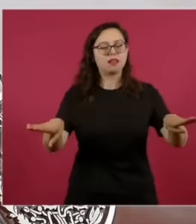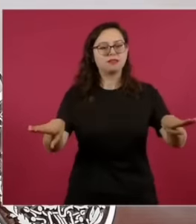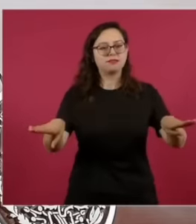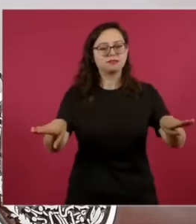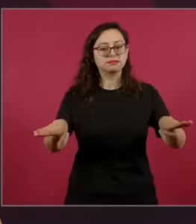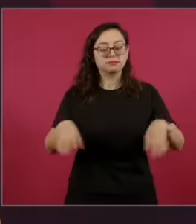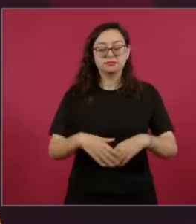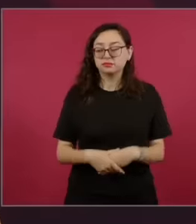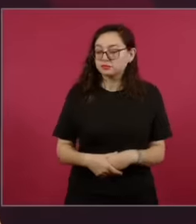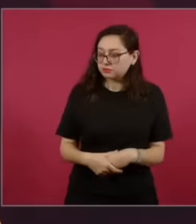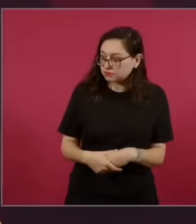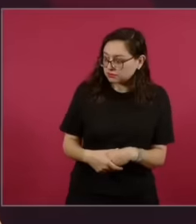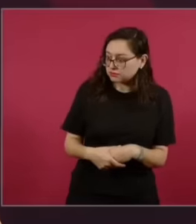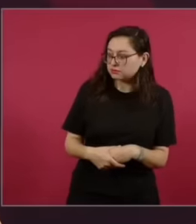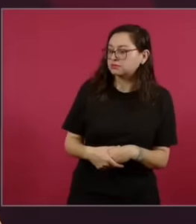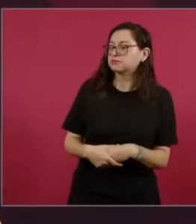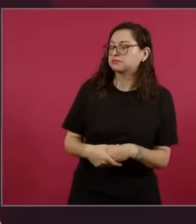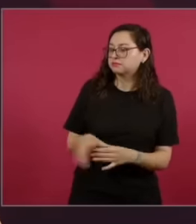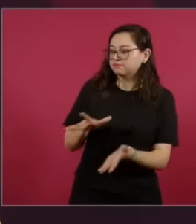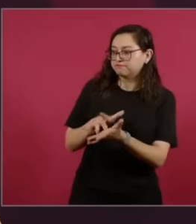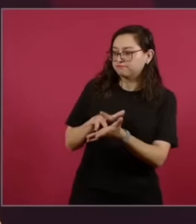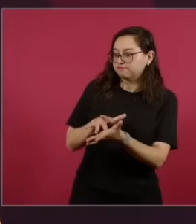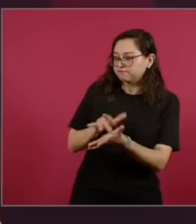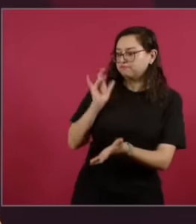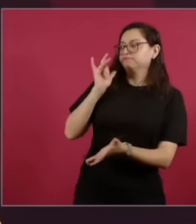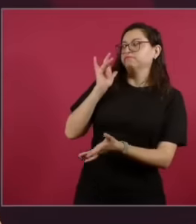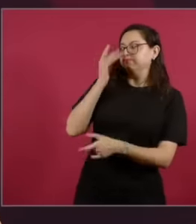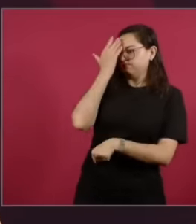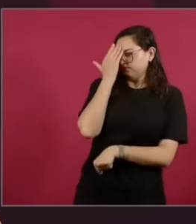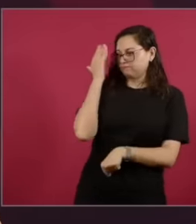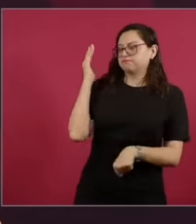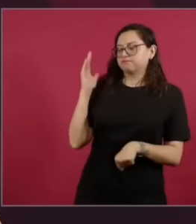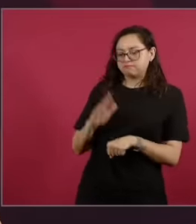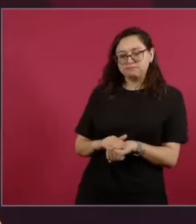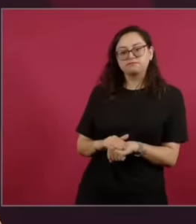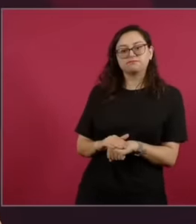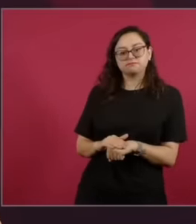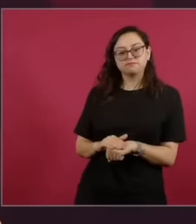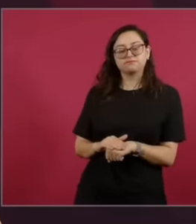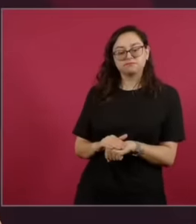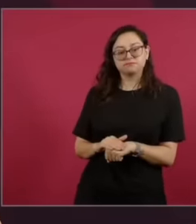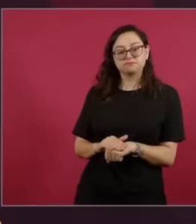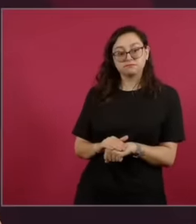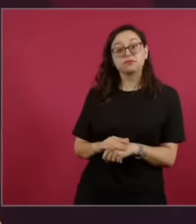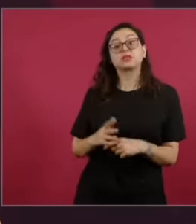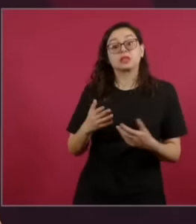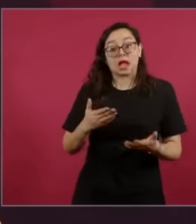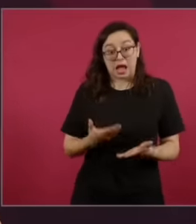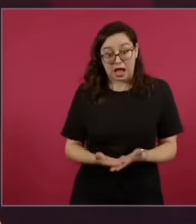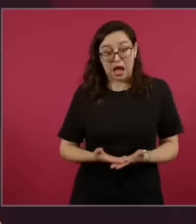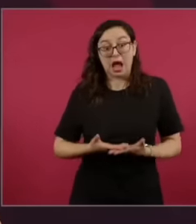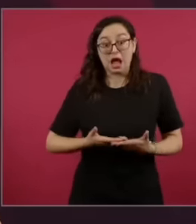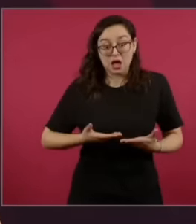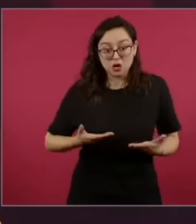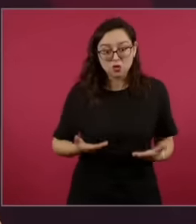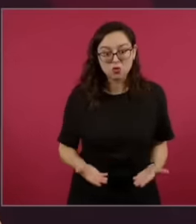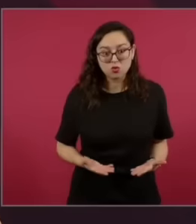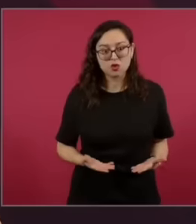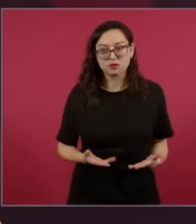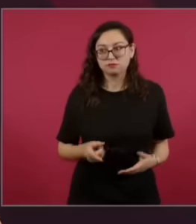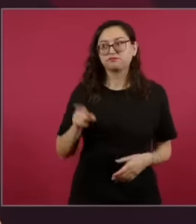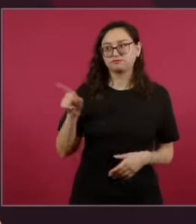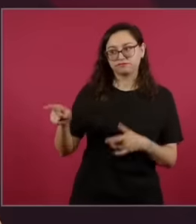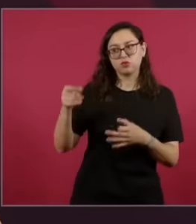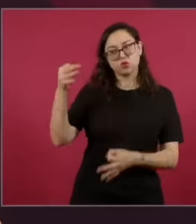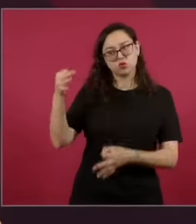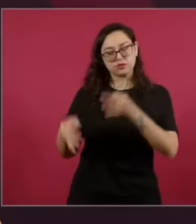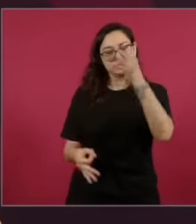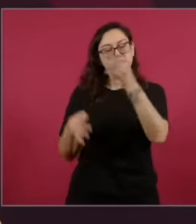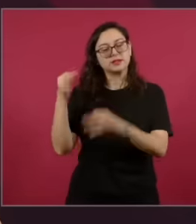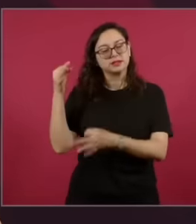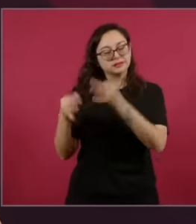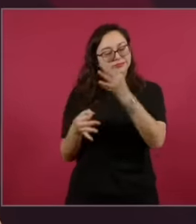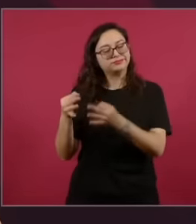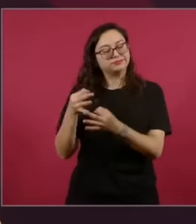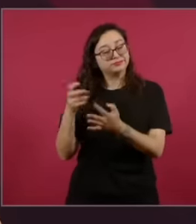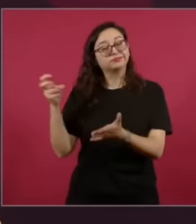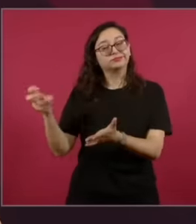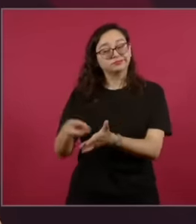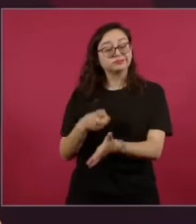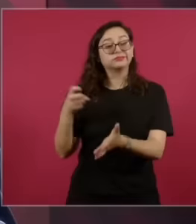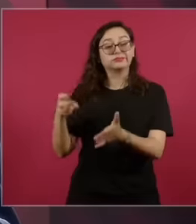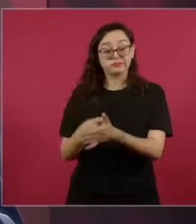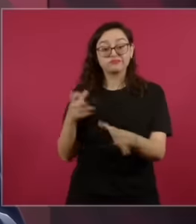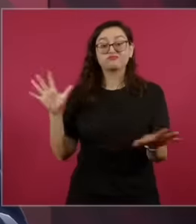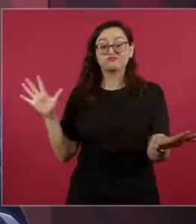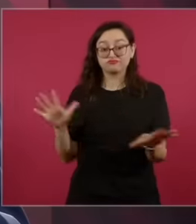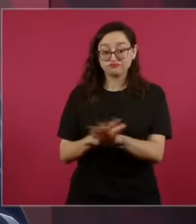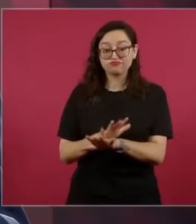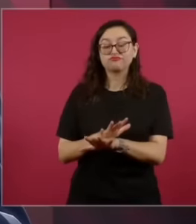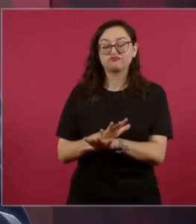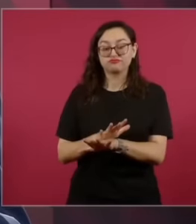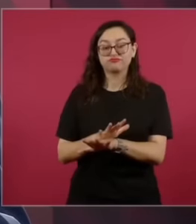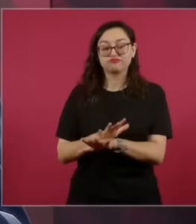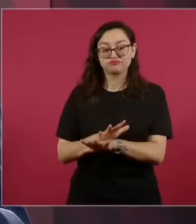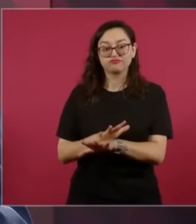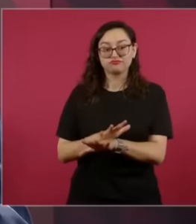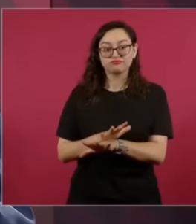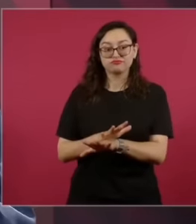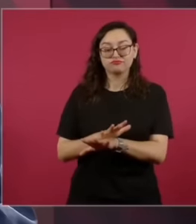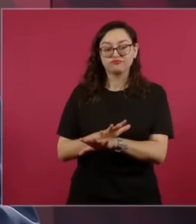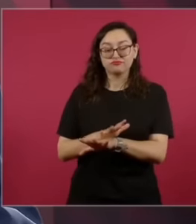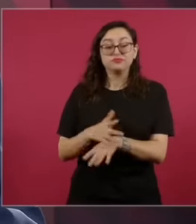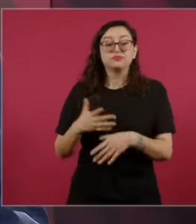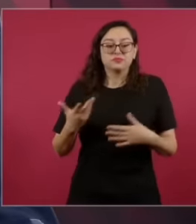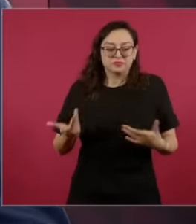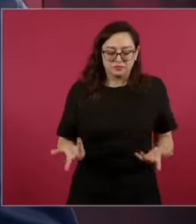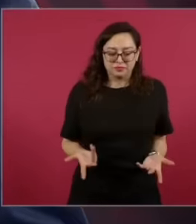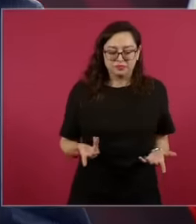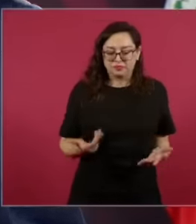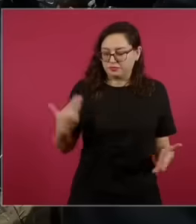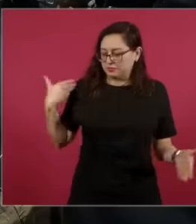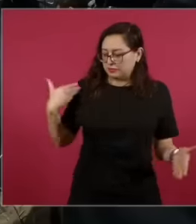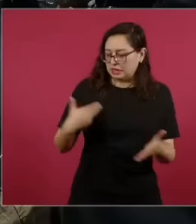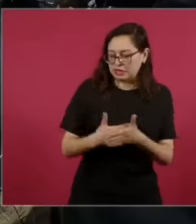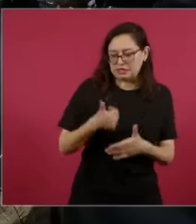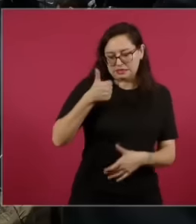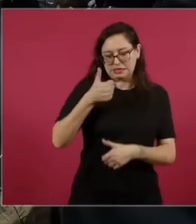is something similar to the Reform in the judicial power because Progress was made in that sense in